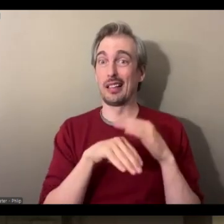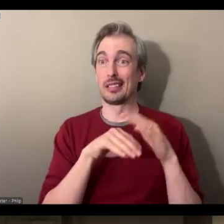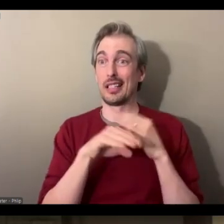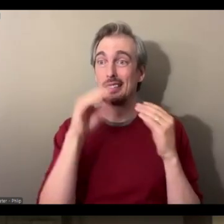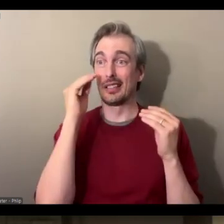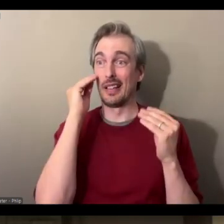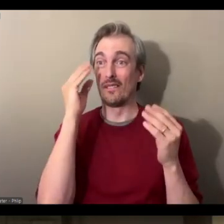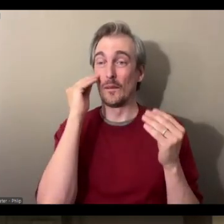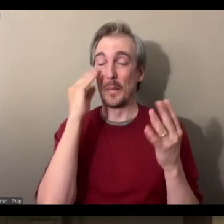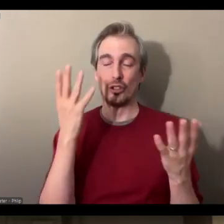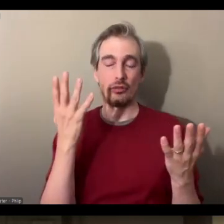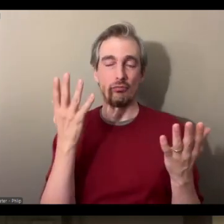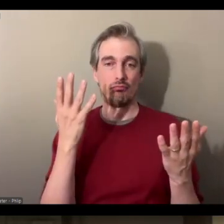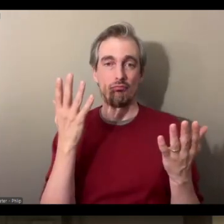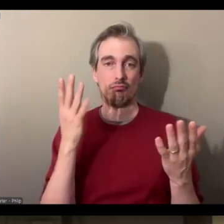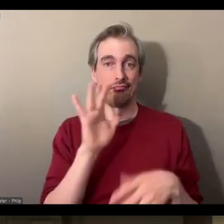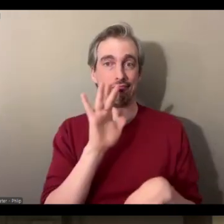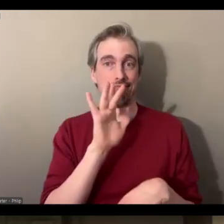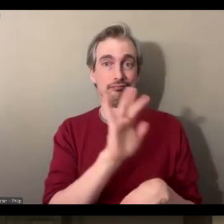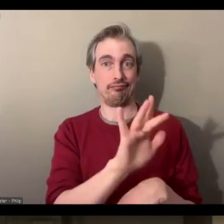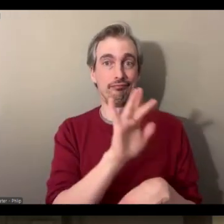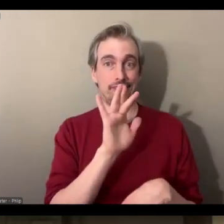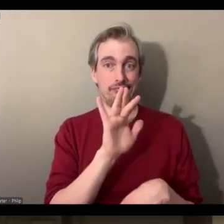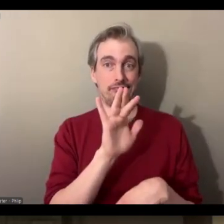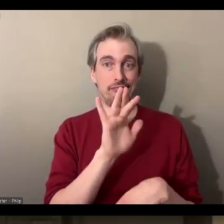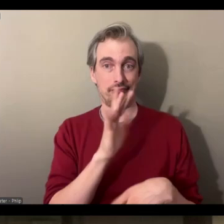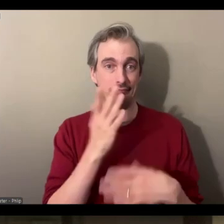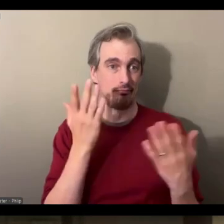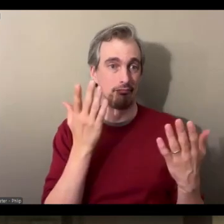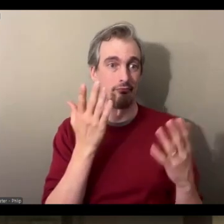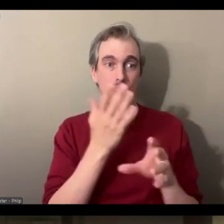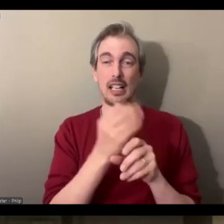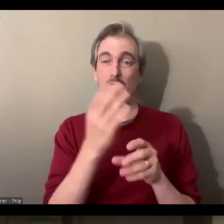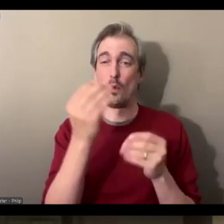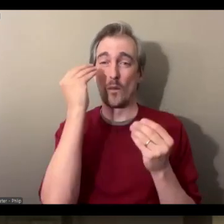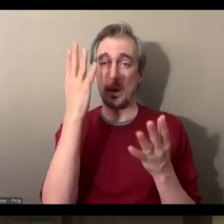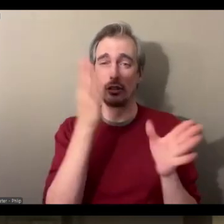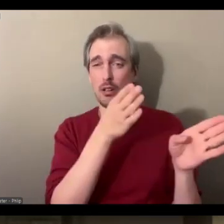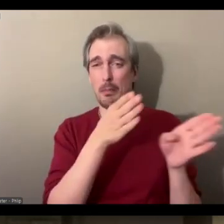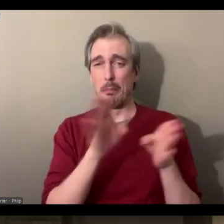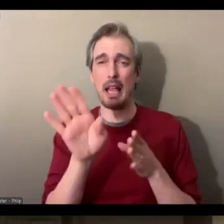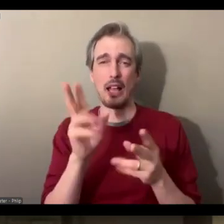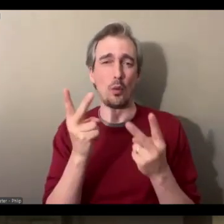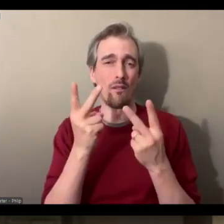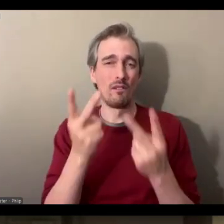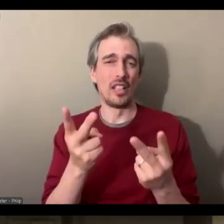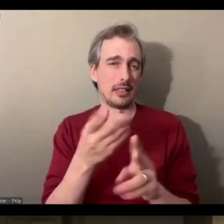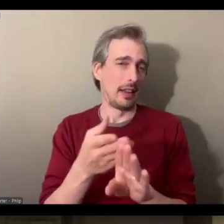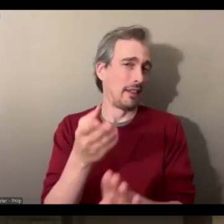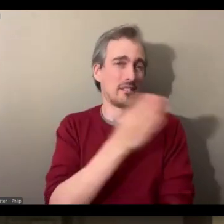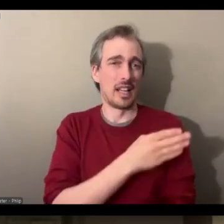visit in advance. Everything can just go into one place at the very first stage of a ticket buying